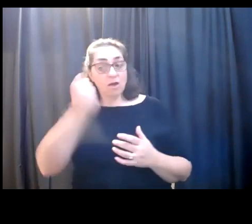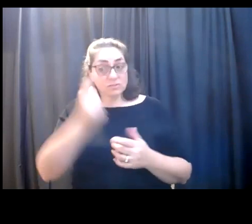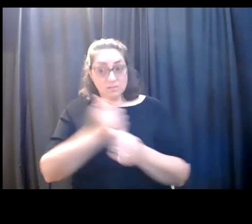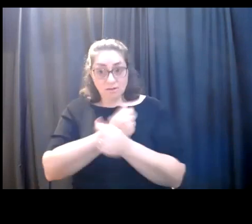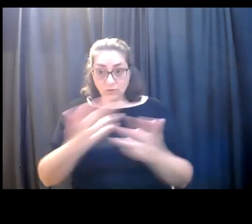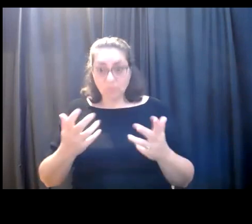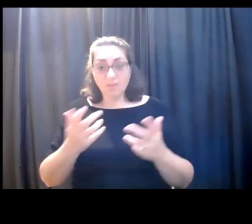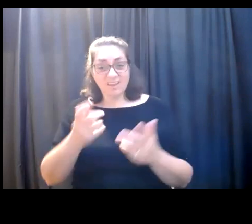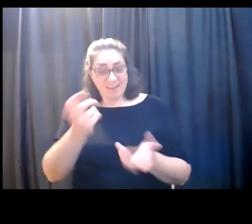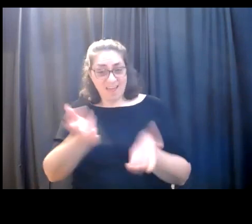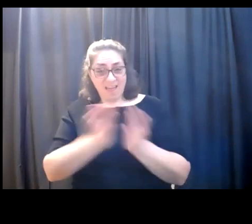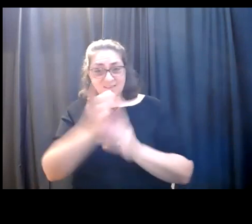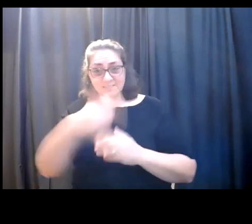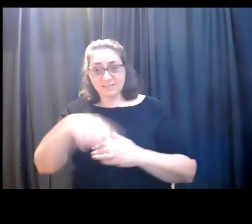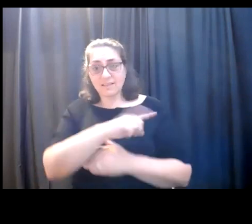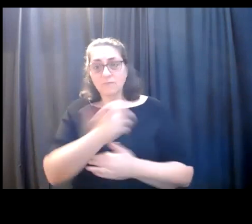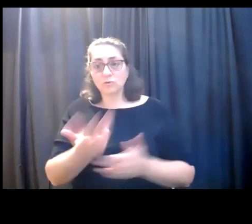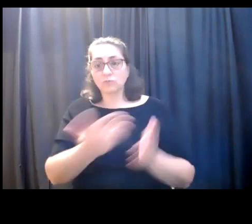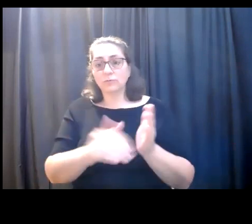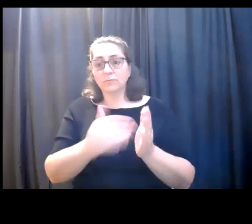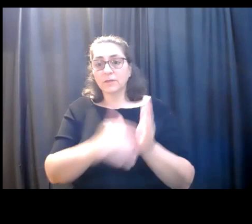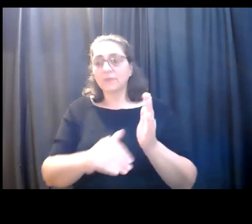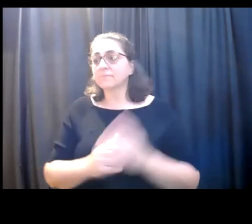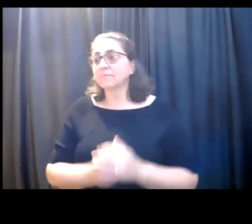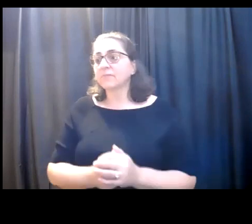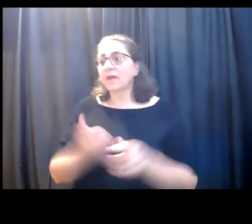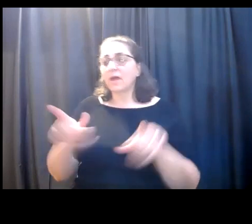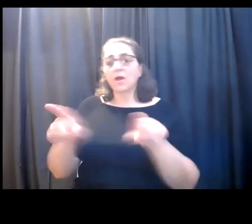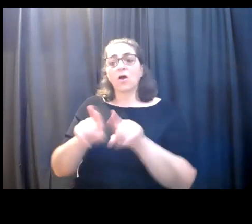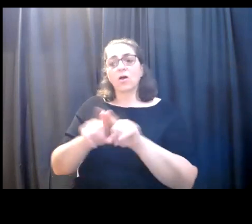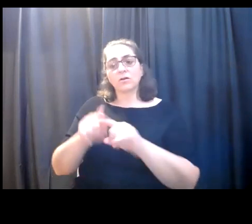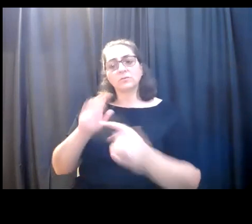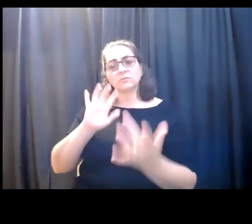Thank you. >>